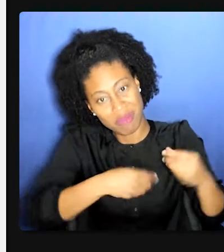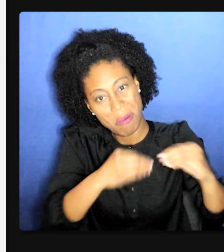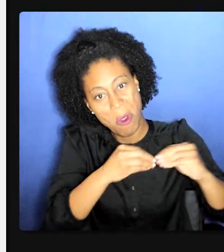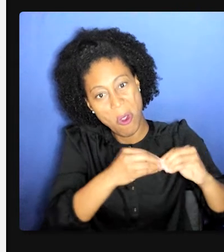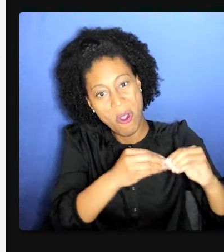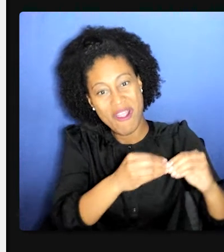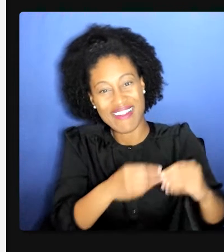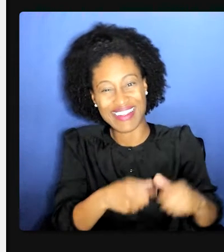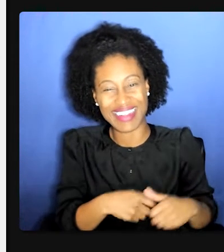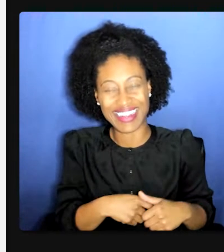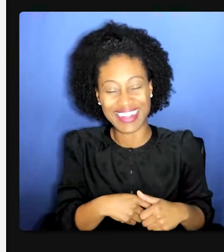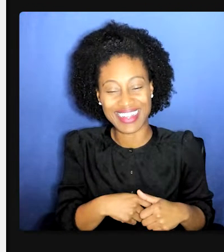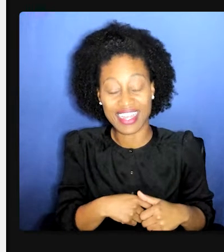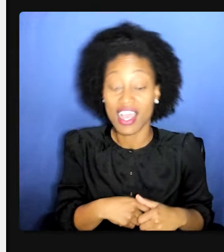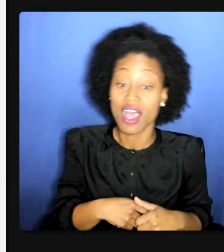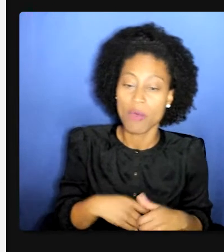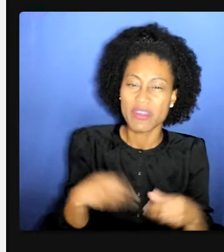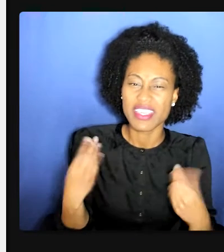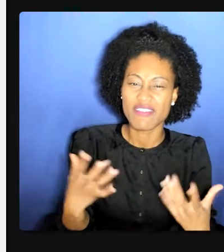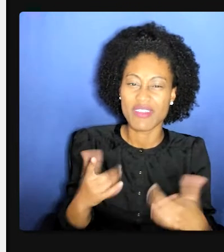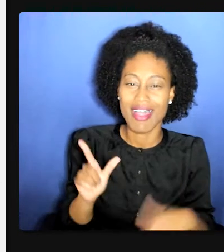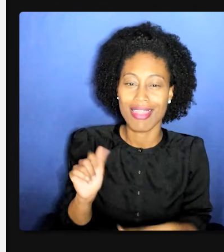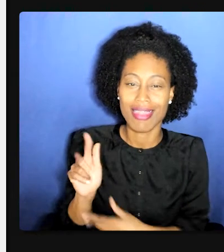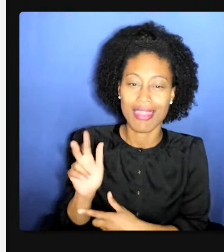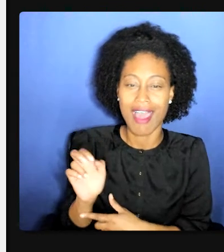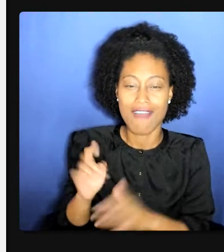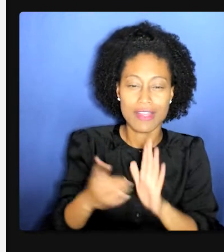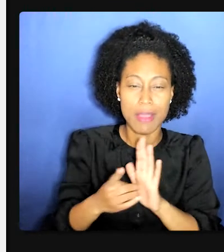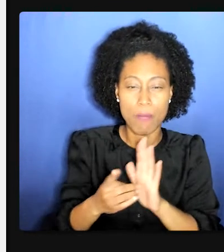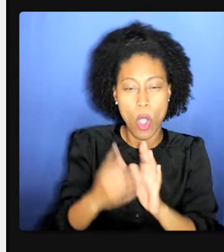Now I would like to give you a live demo for deeper understanding.